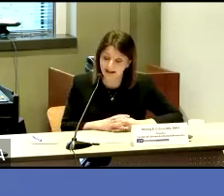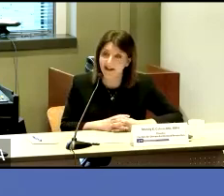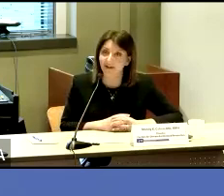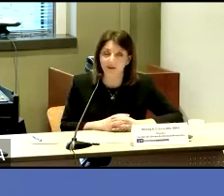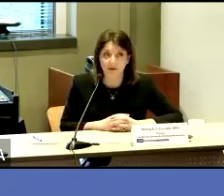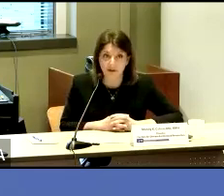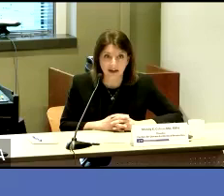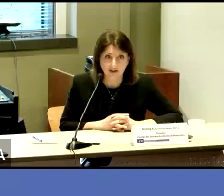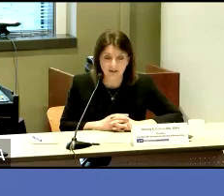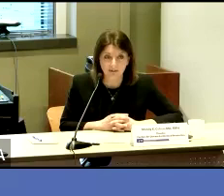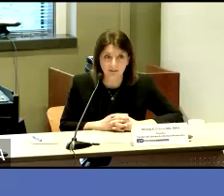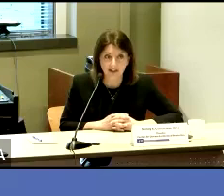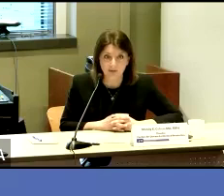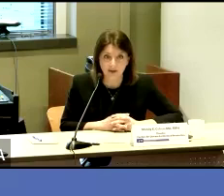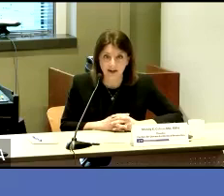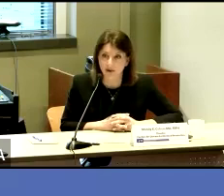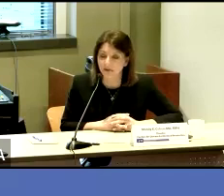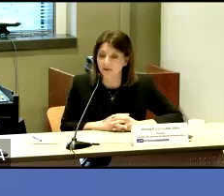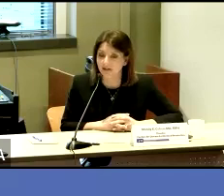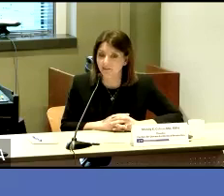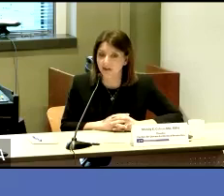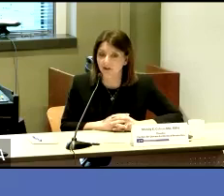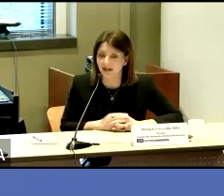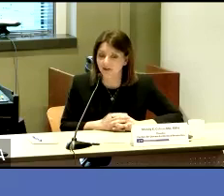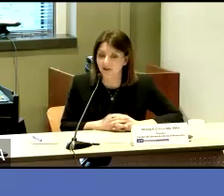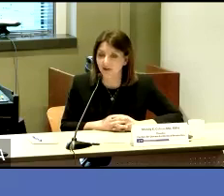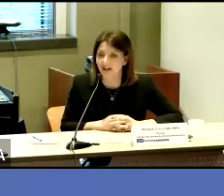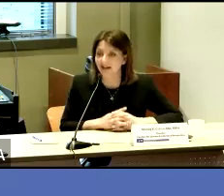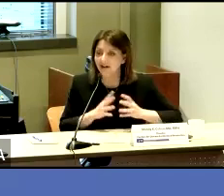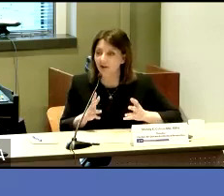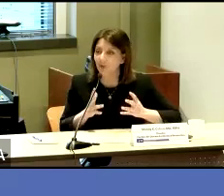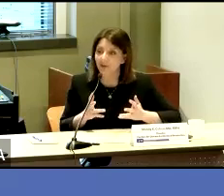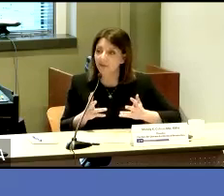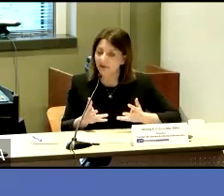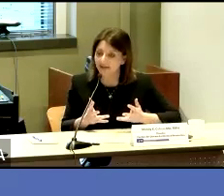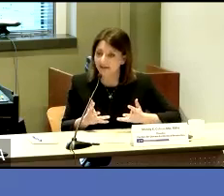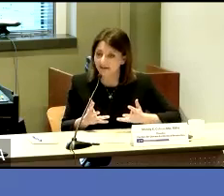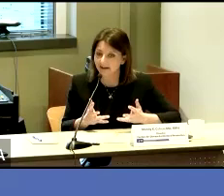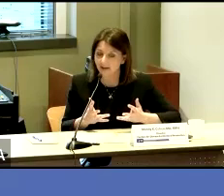From a communication's standpoint, I hope you see a big change in our web presence, again,